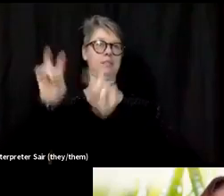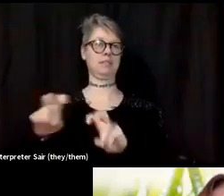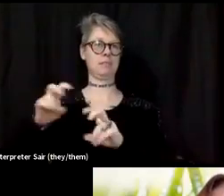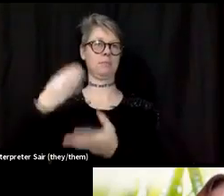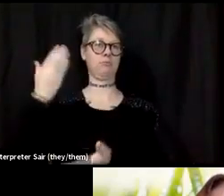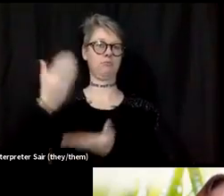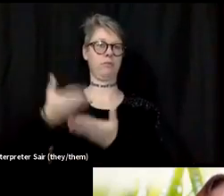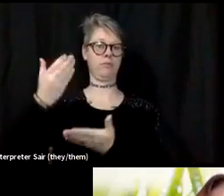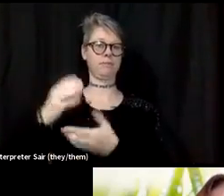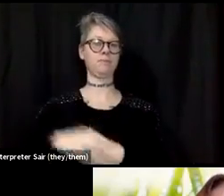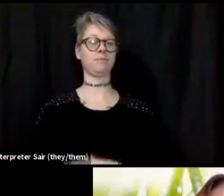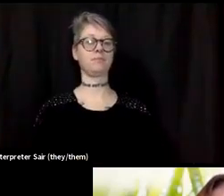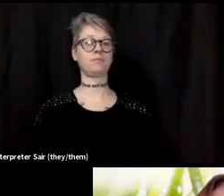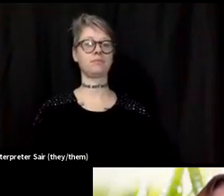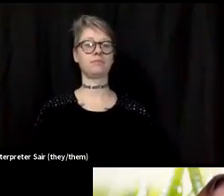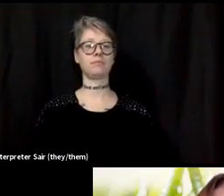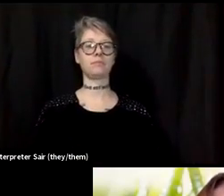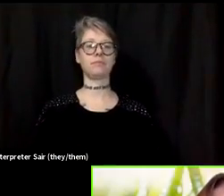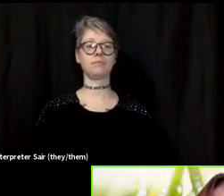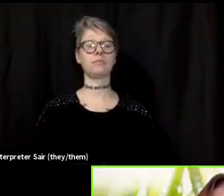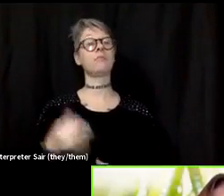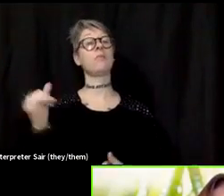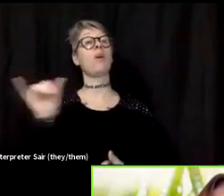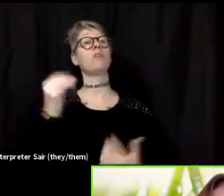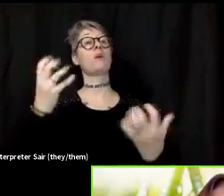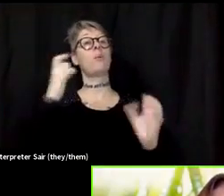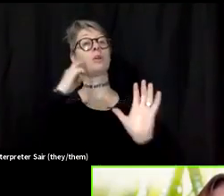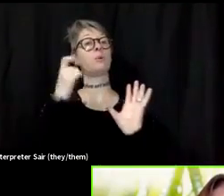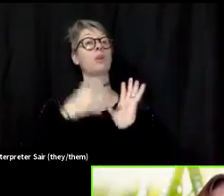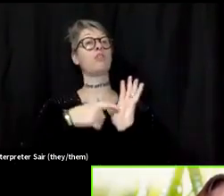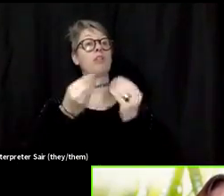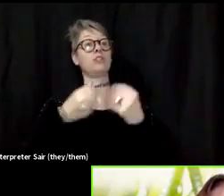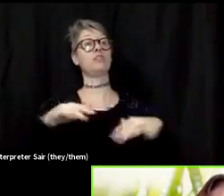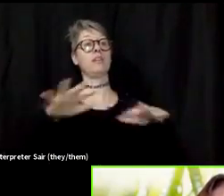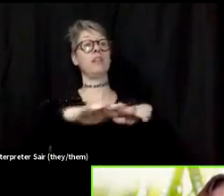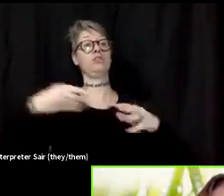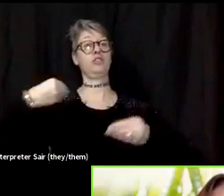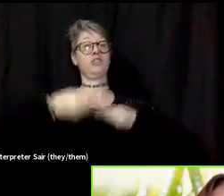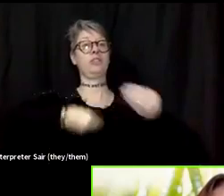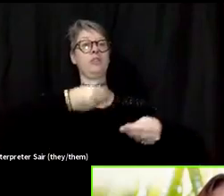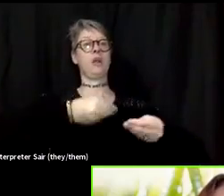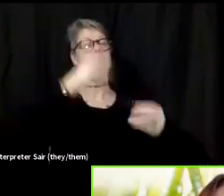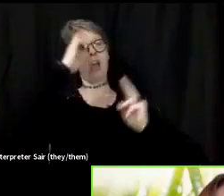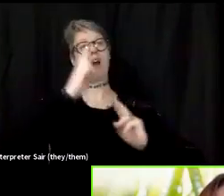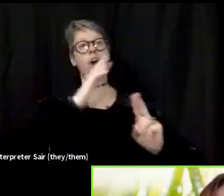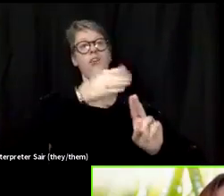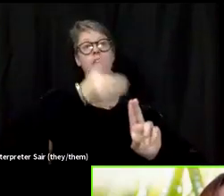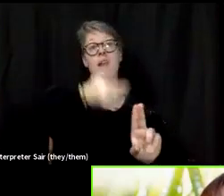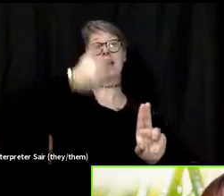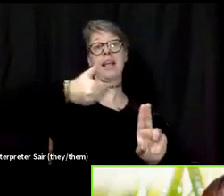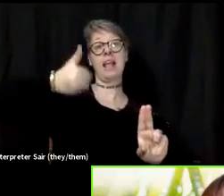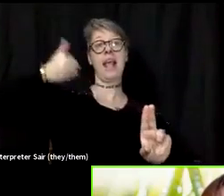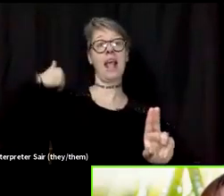today that. acknowledge the acknowledge the traditional Territory and honor the ancestors Territory and honor the ancestors and all relations who